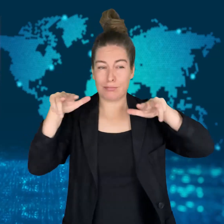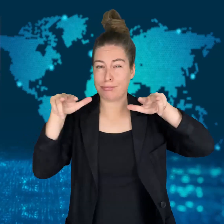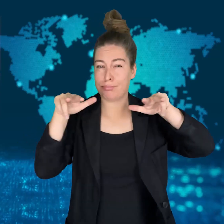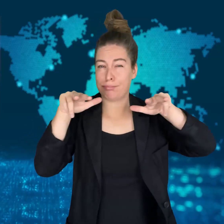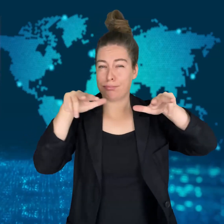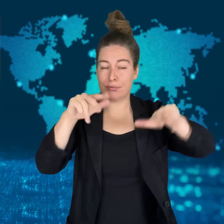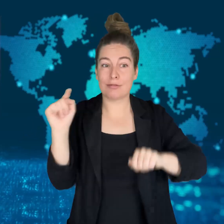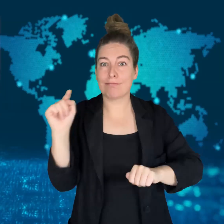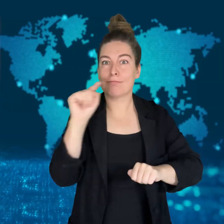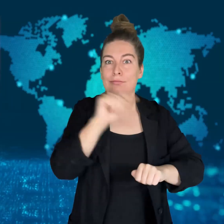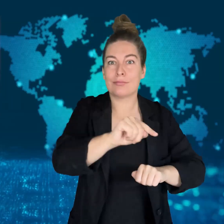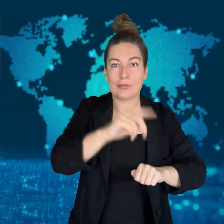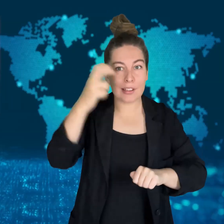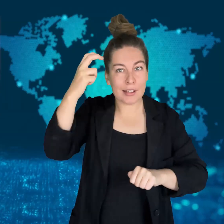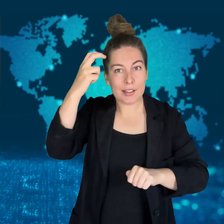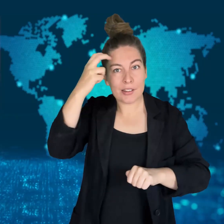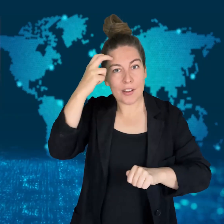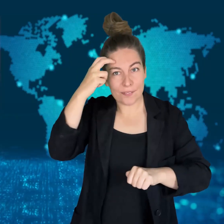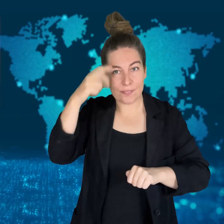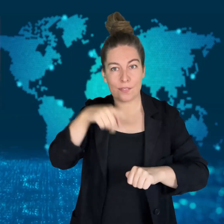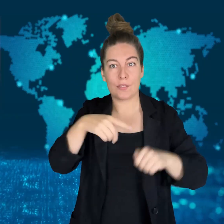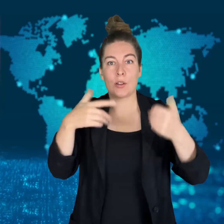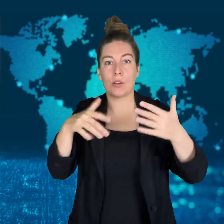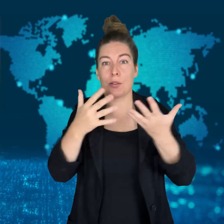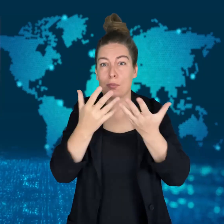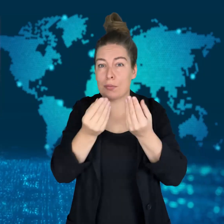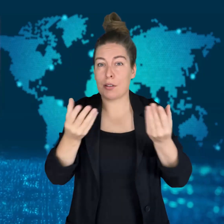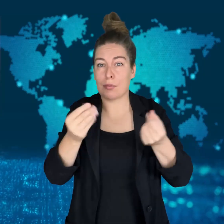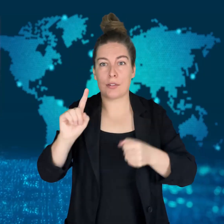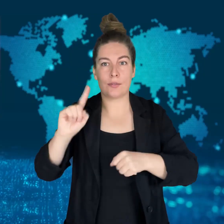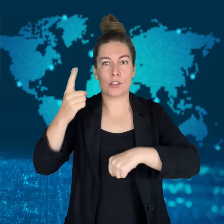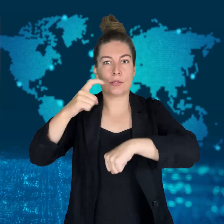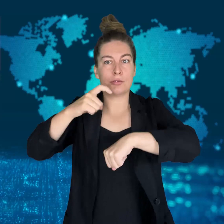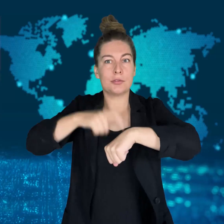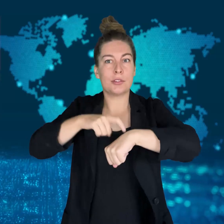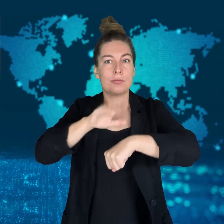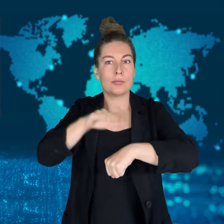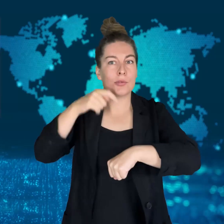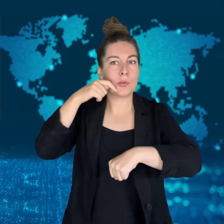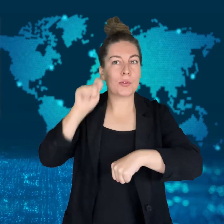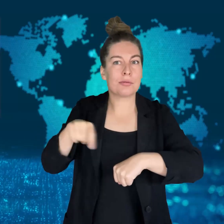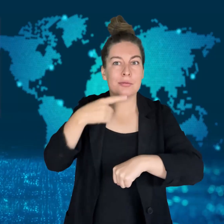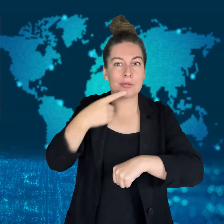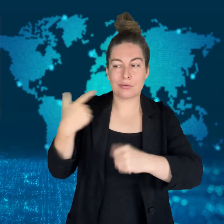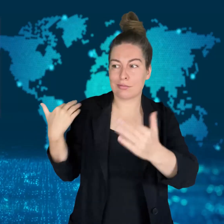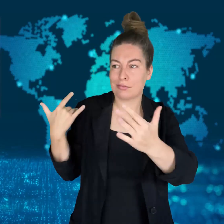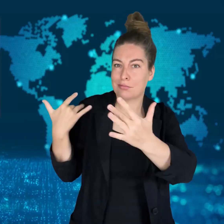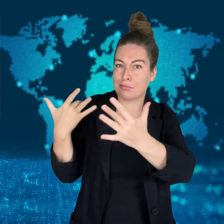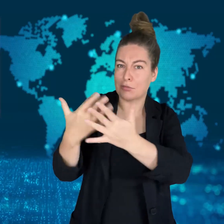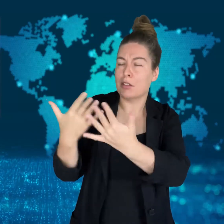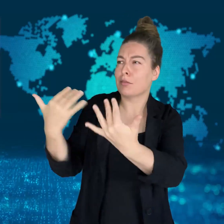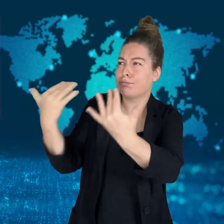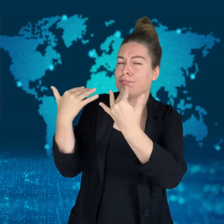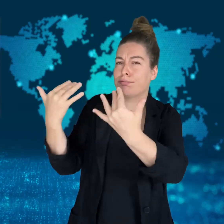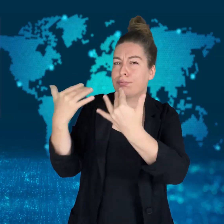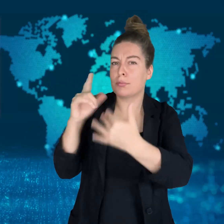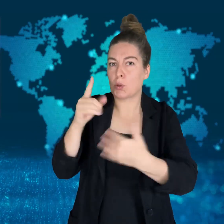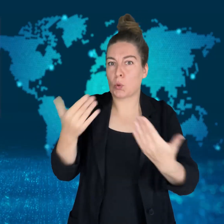It was the largest attack to hit the capital since the invasion began.